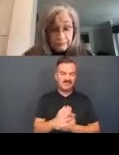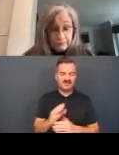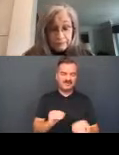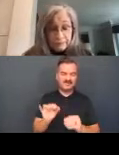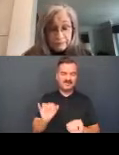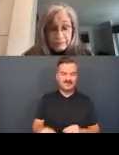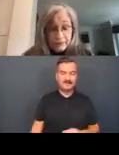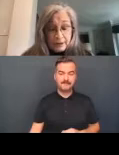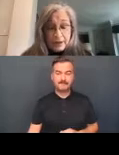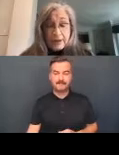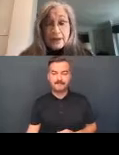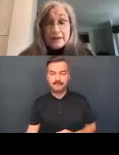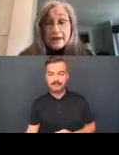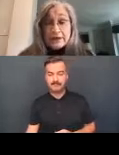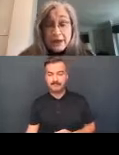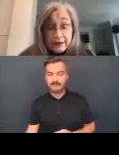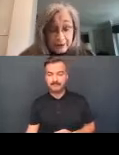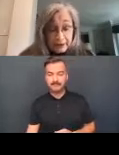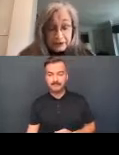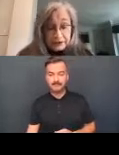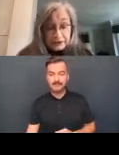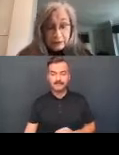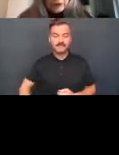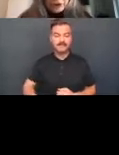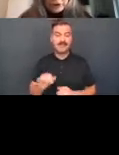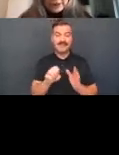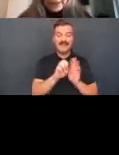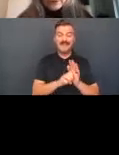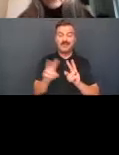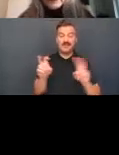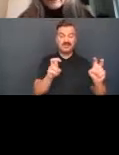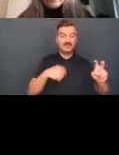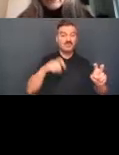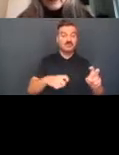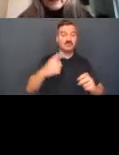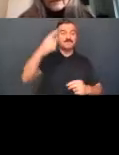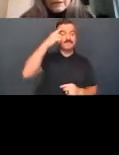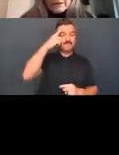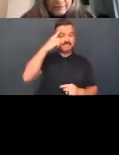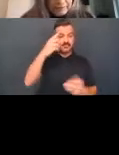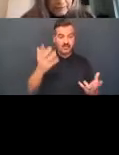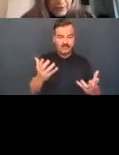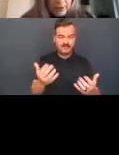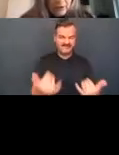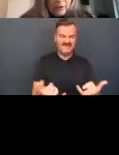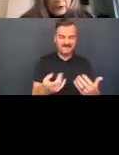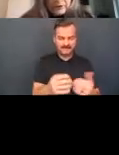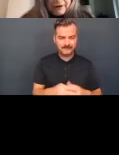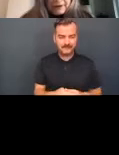16:01:34 The ethical issues that we should take into account or Next, we should factor